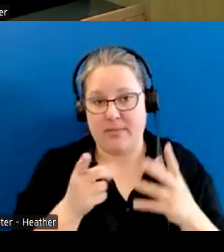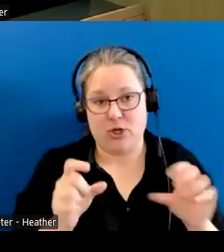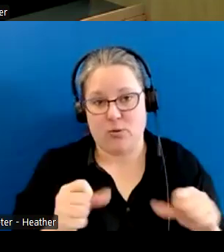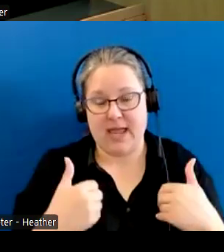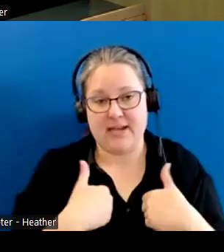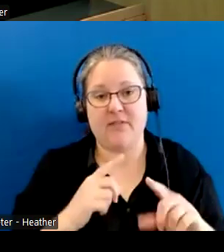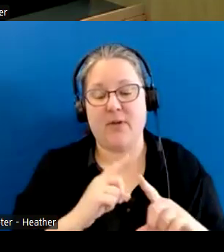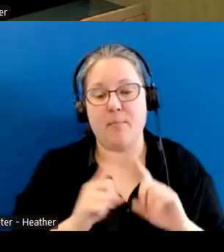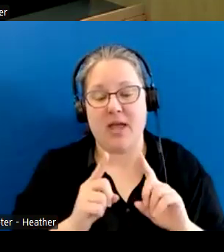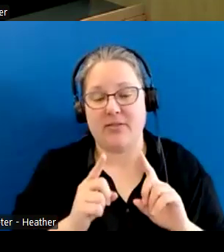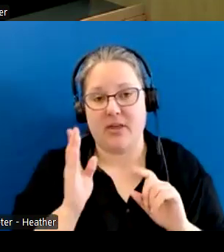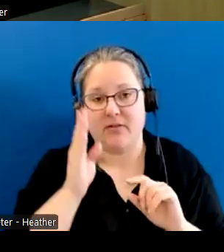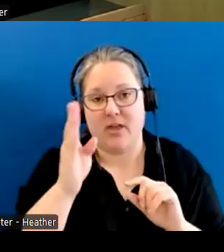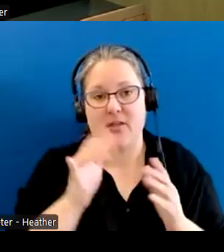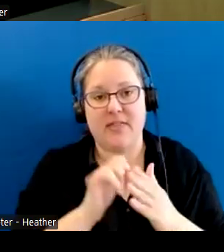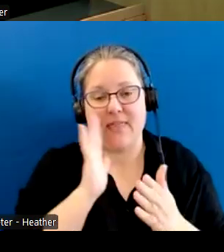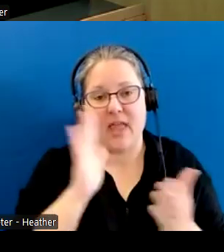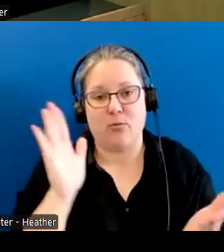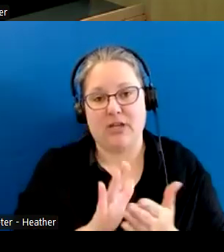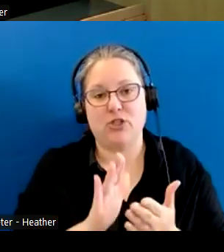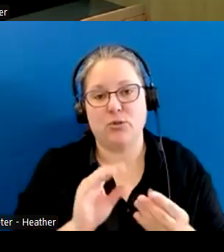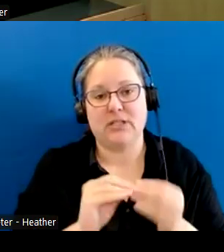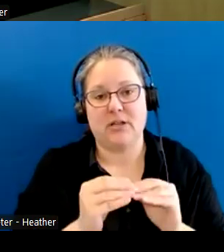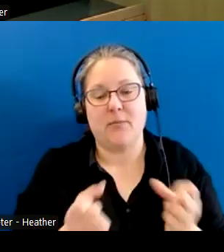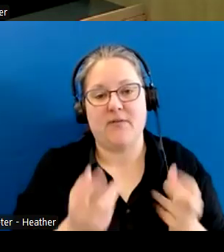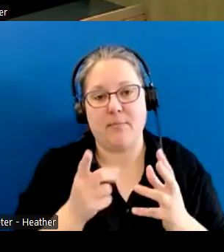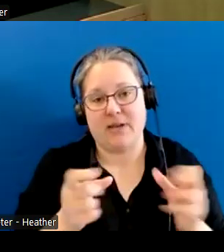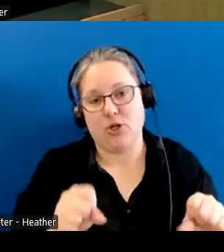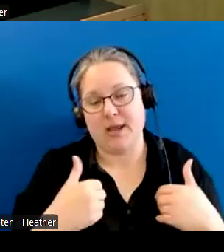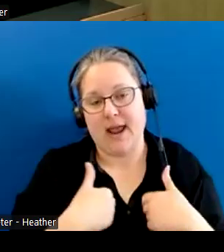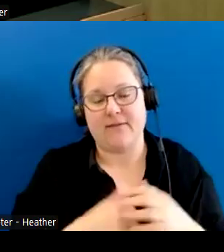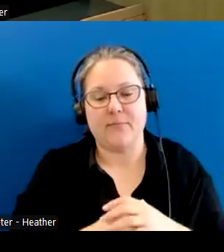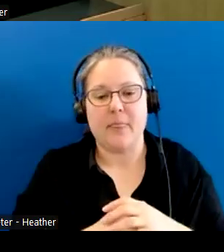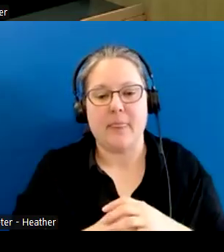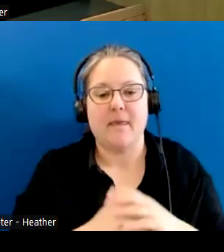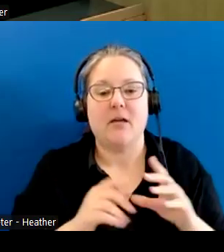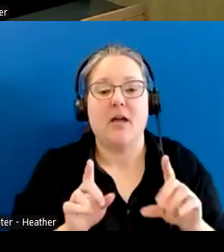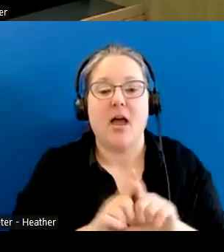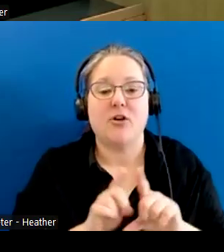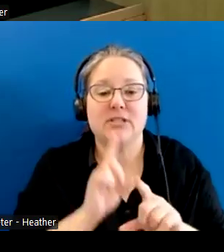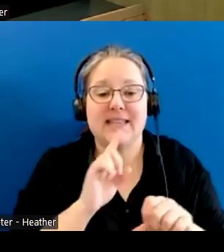a move towards um reducing the number that you can have. Uh and so and then there's actual needs and